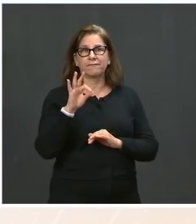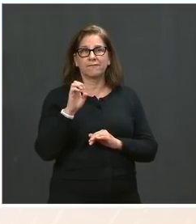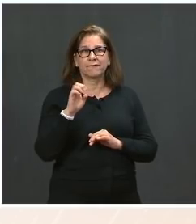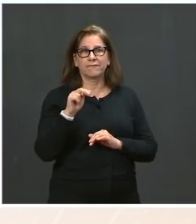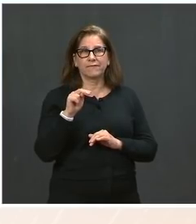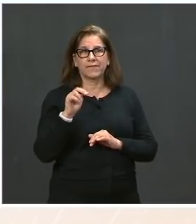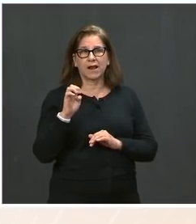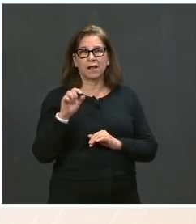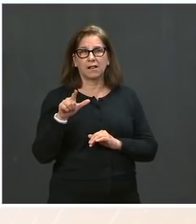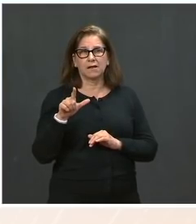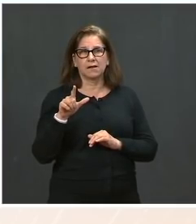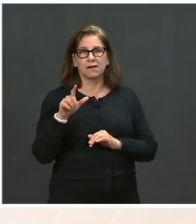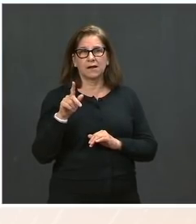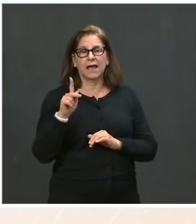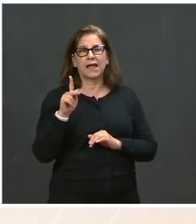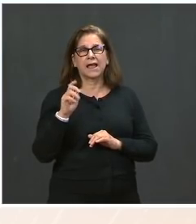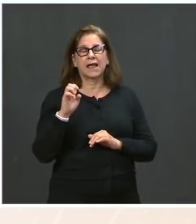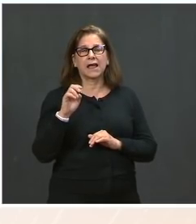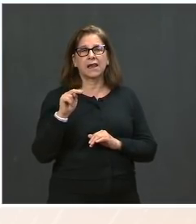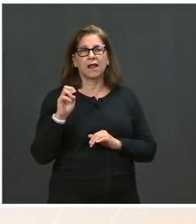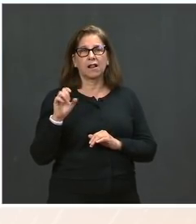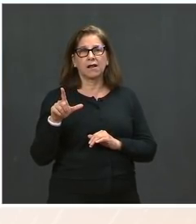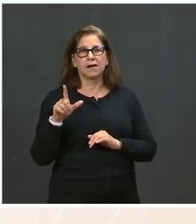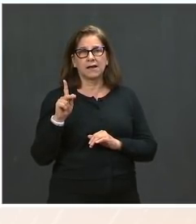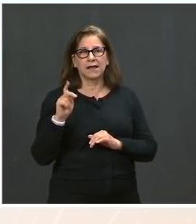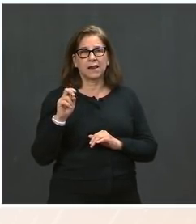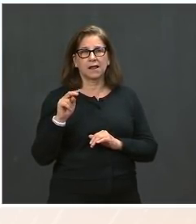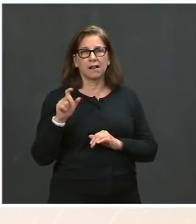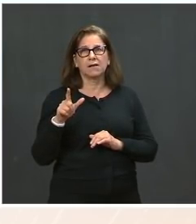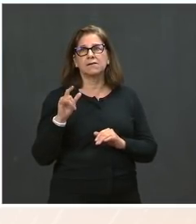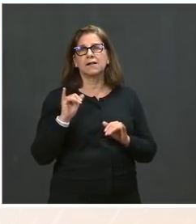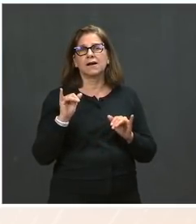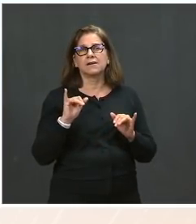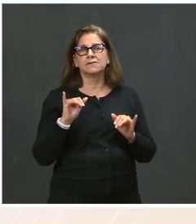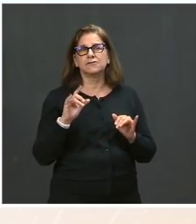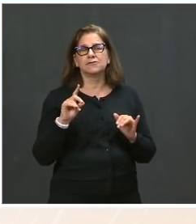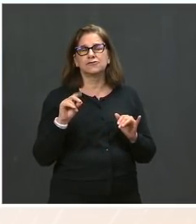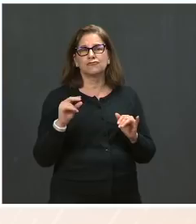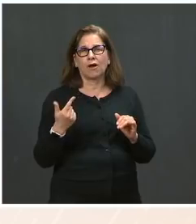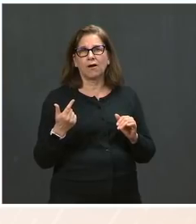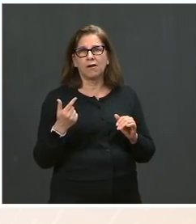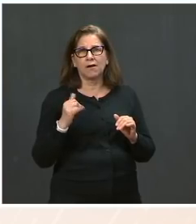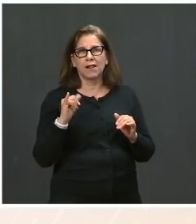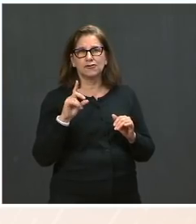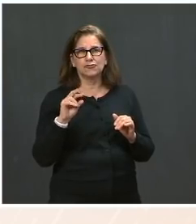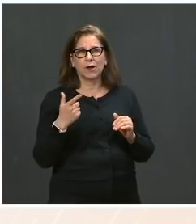We will venture to do that before -- May 1st is the deadline? Is the -- not your deadline, but the timeline -- >> The Press: Yes.